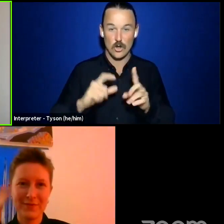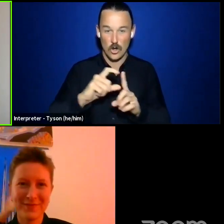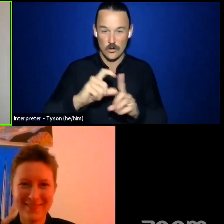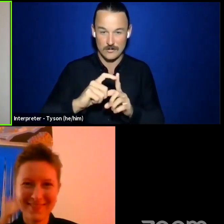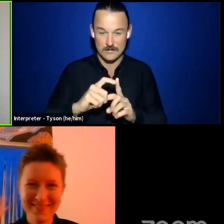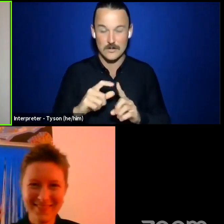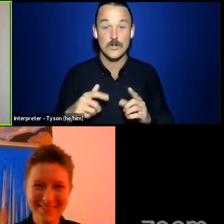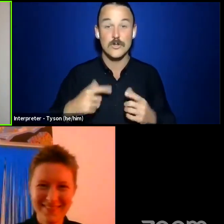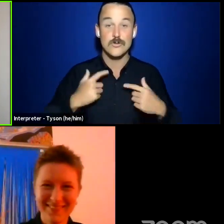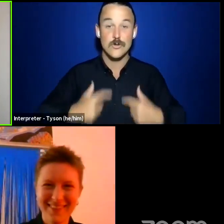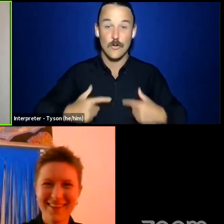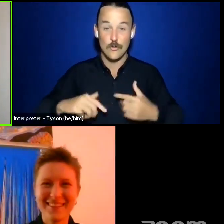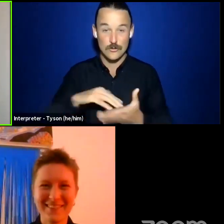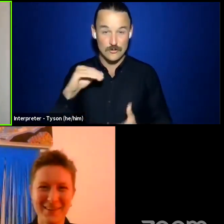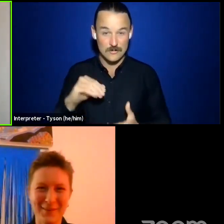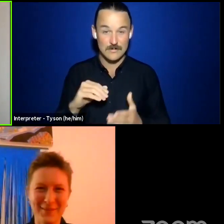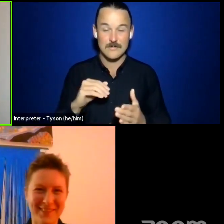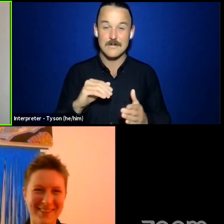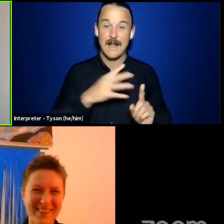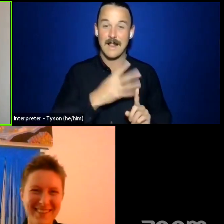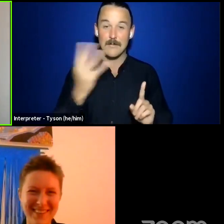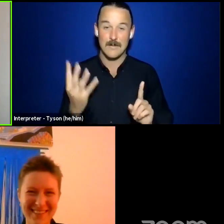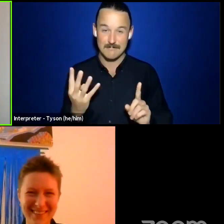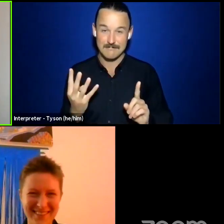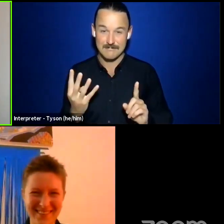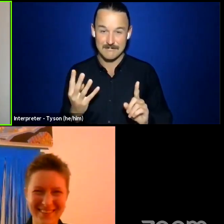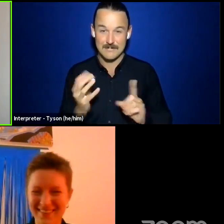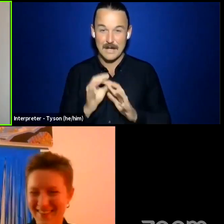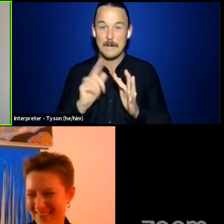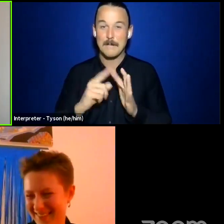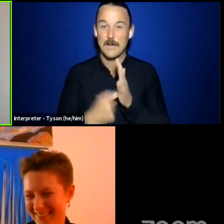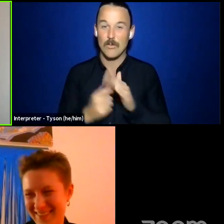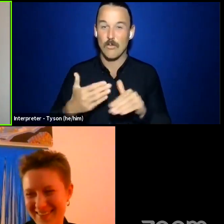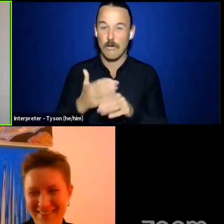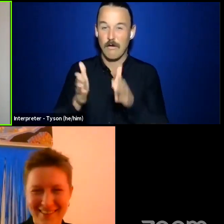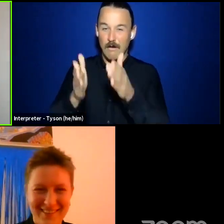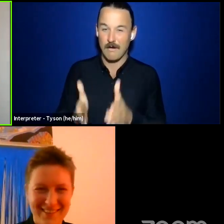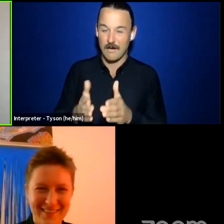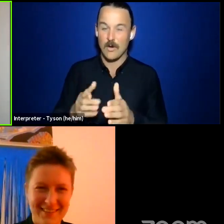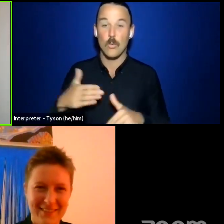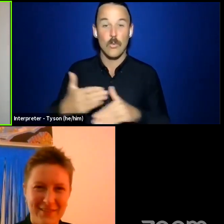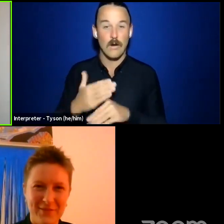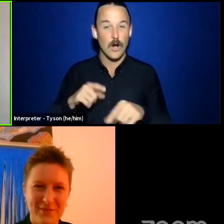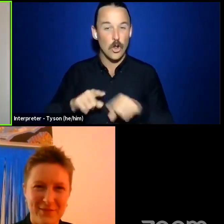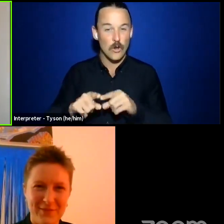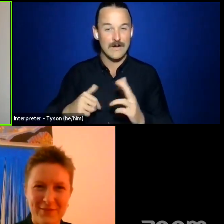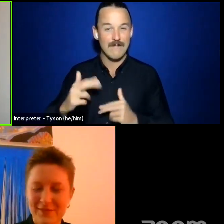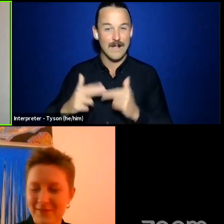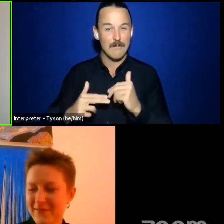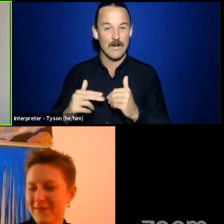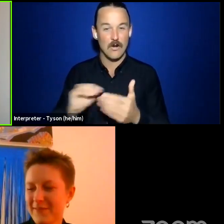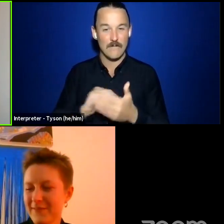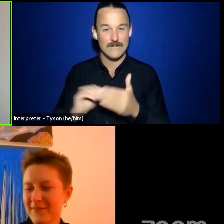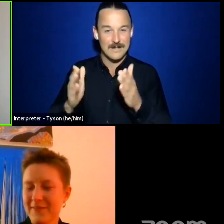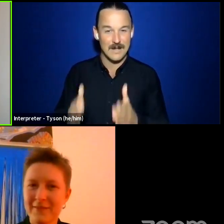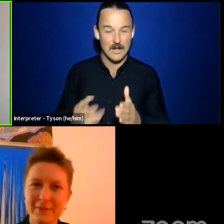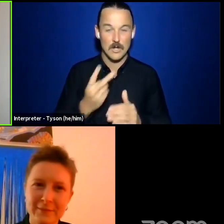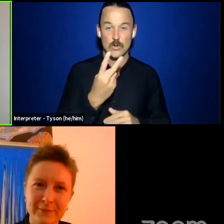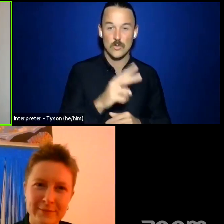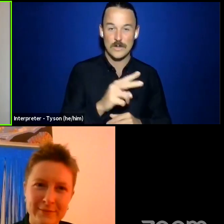ky they there is a so ky they there is a social work students and LGBT it. BT q plus people BT q plus p worker working as q plus p worker working as a learning development officer. at 20